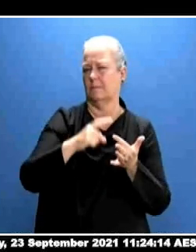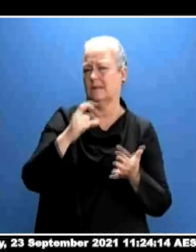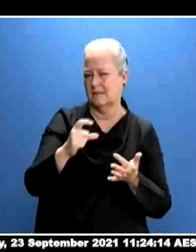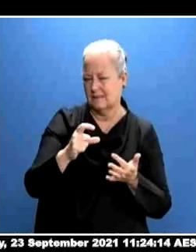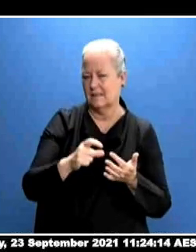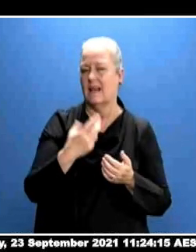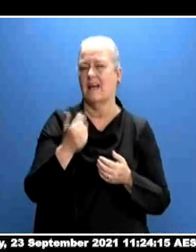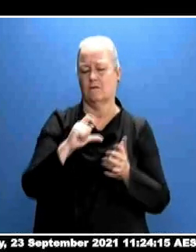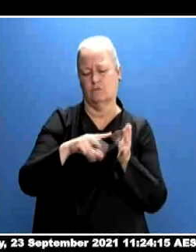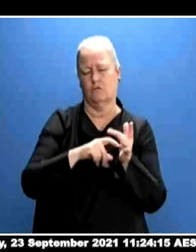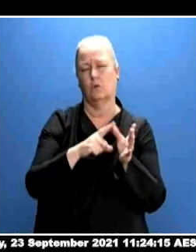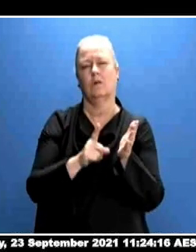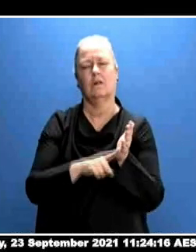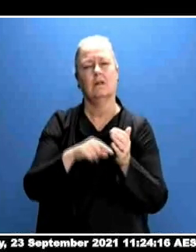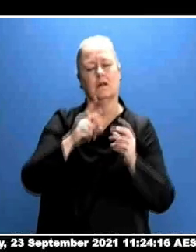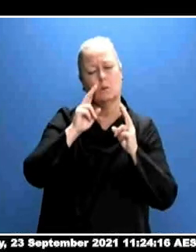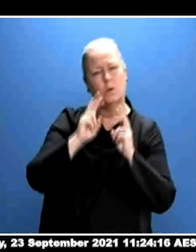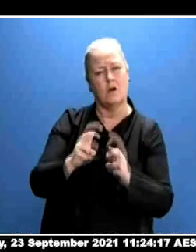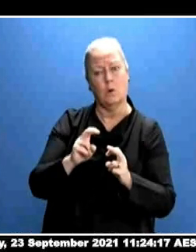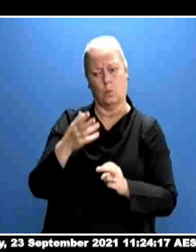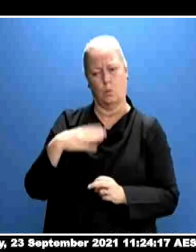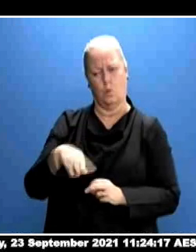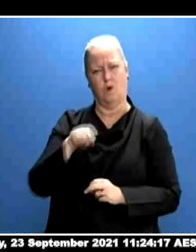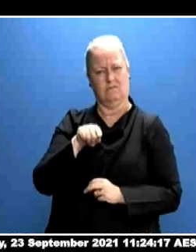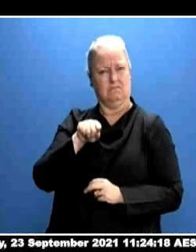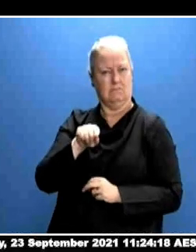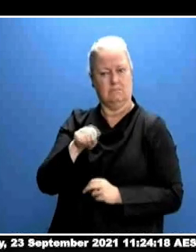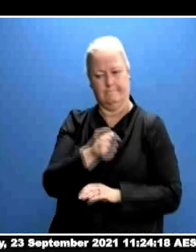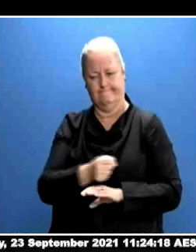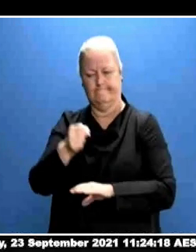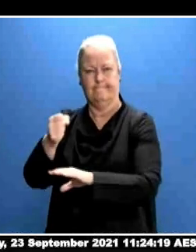that that be established. Yes. Thank you.